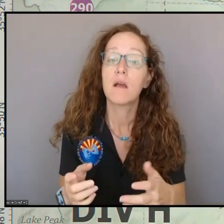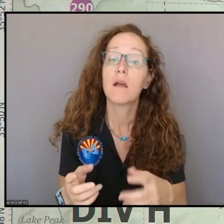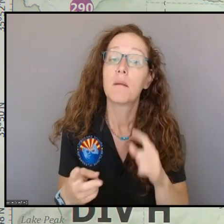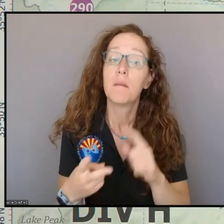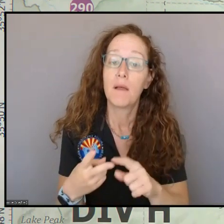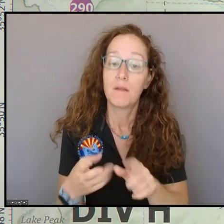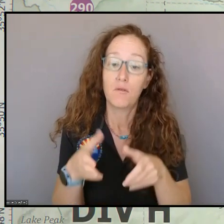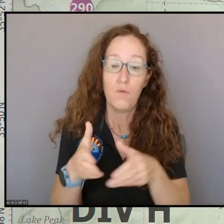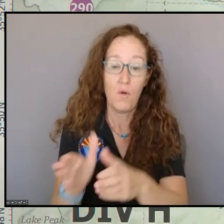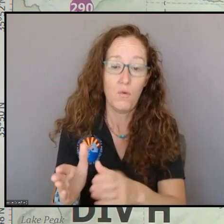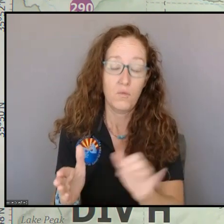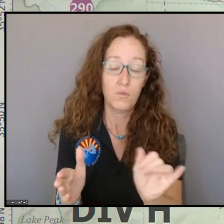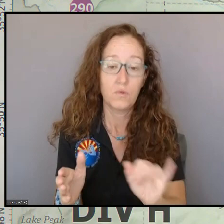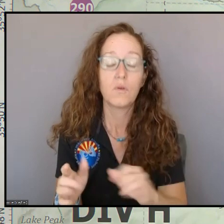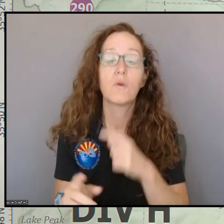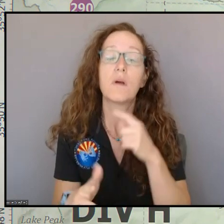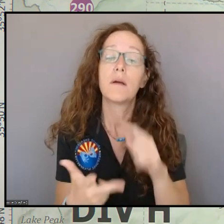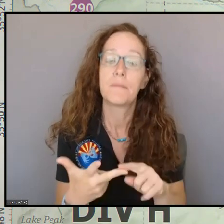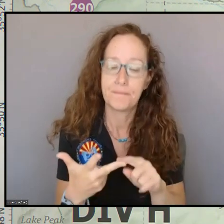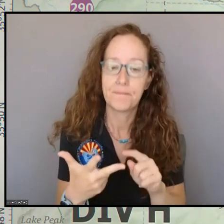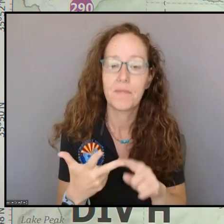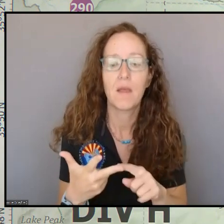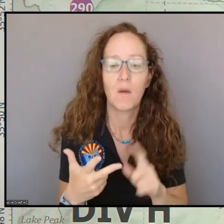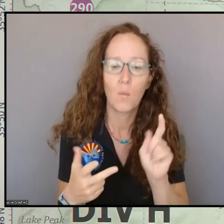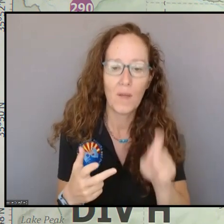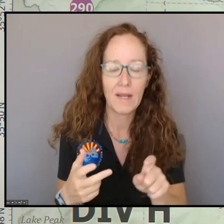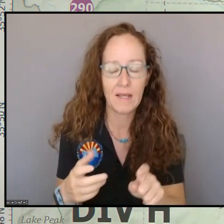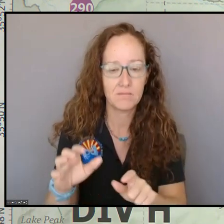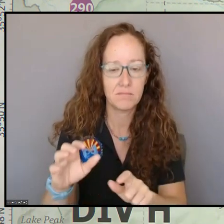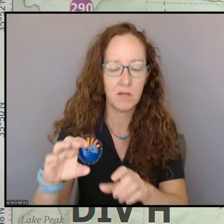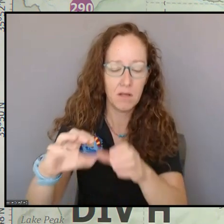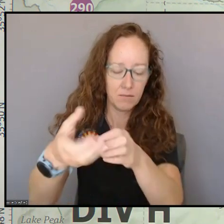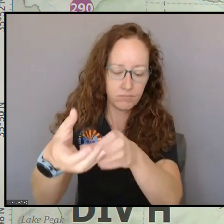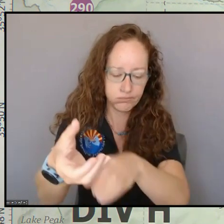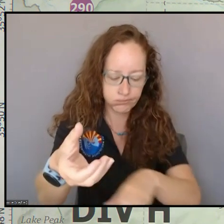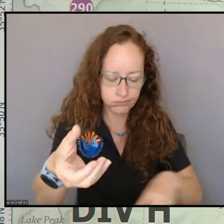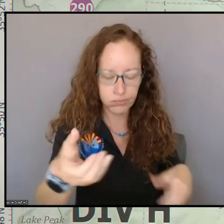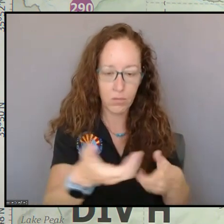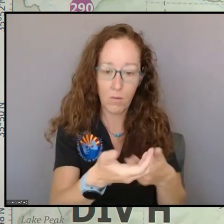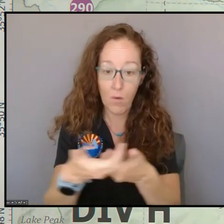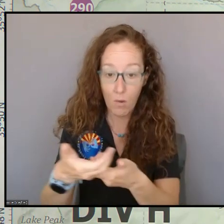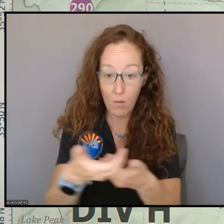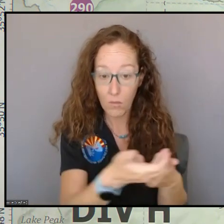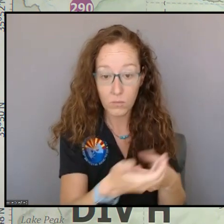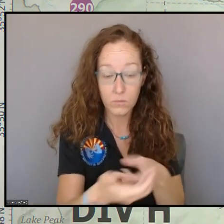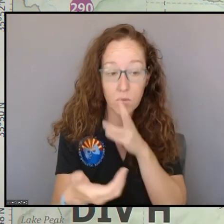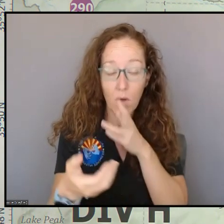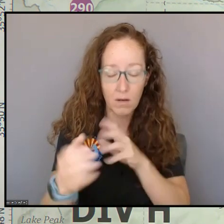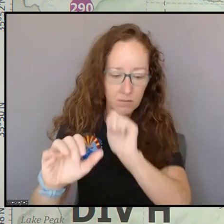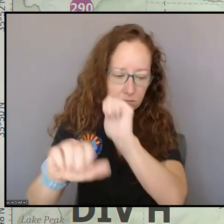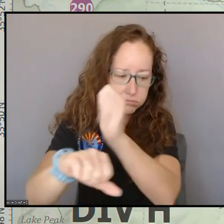gives us a better opportunity to really control that fire edge and hold that fire edge where we've implemented those